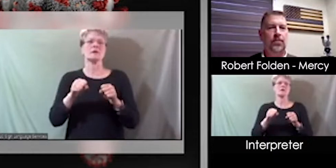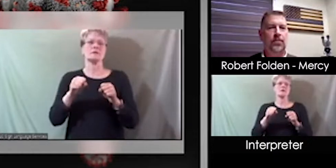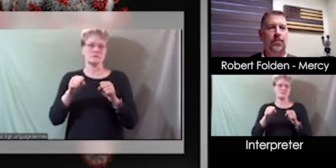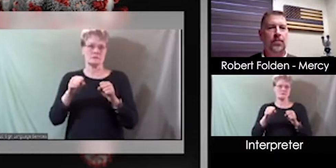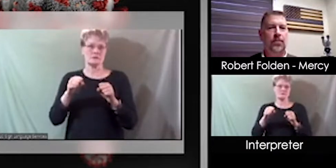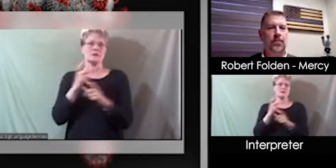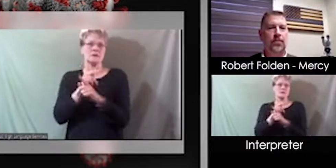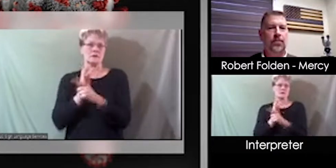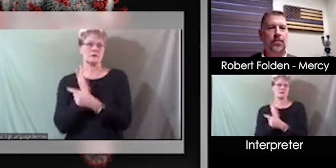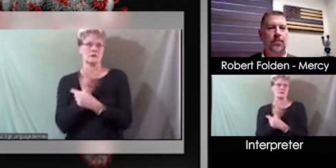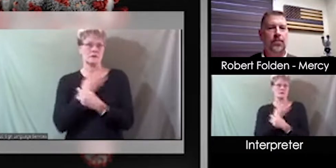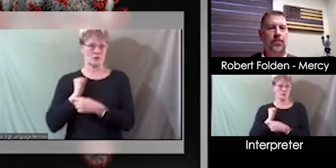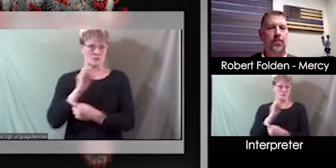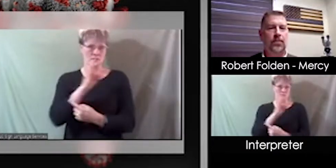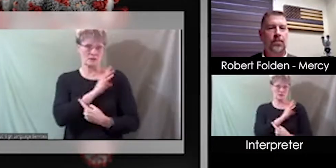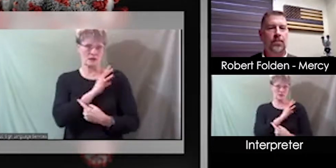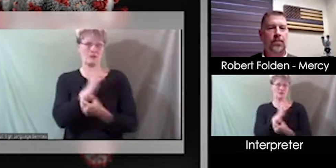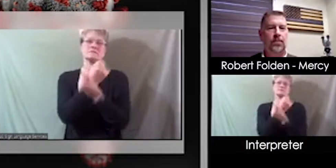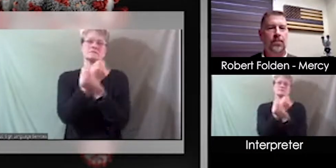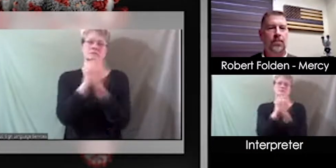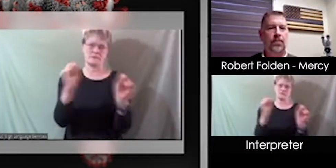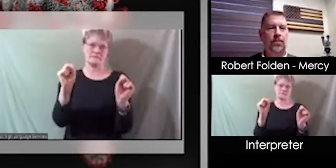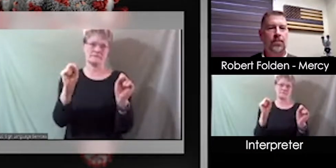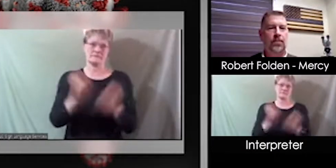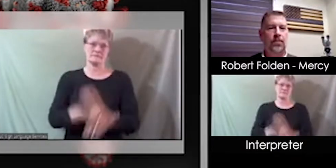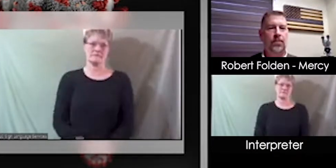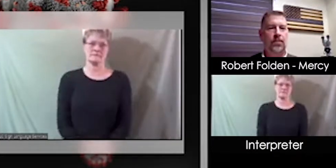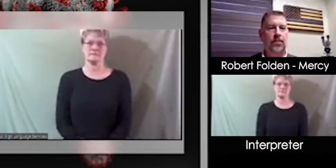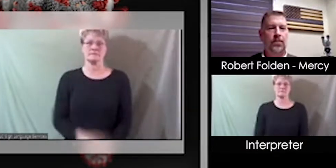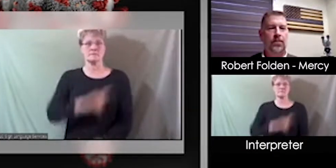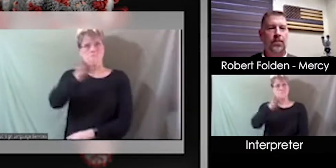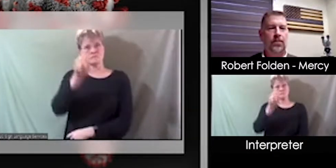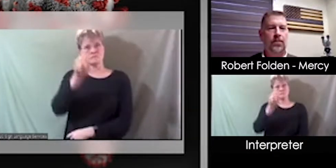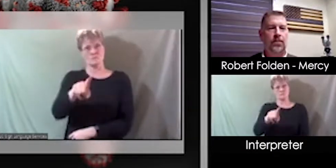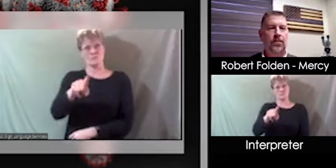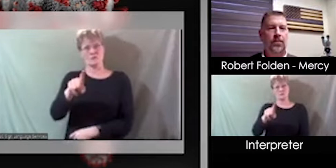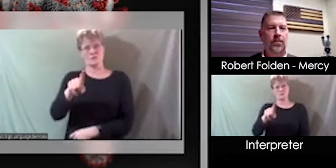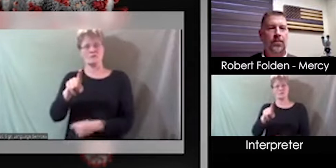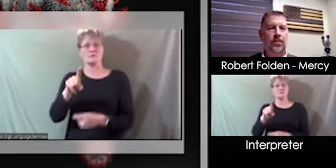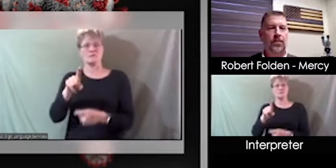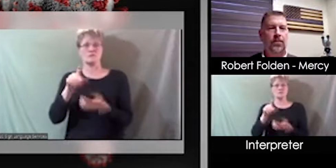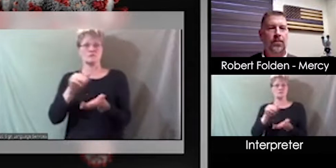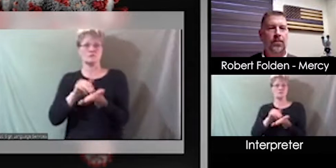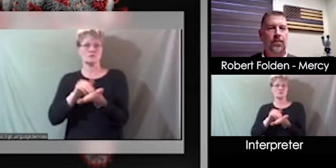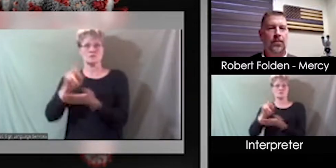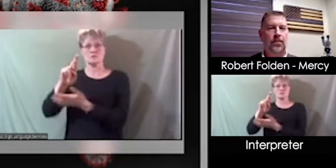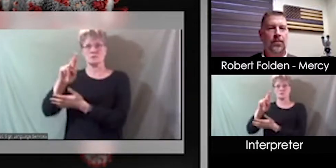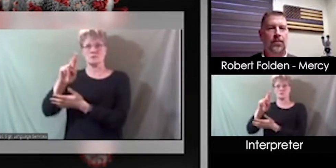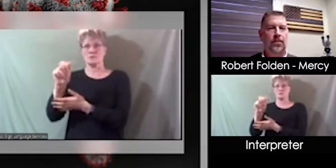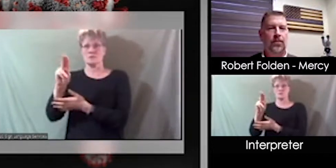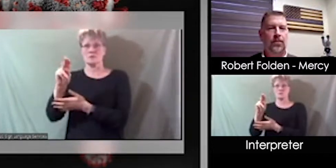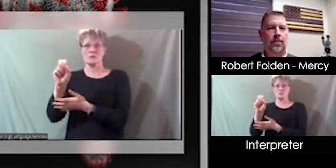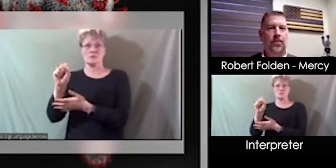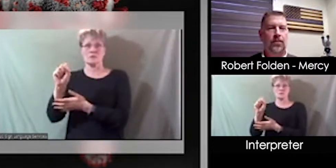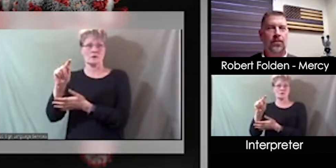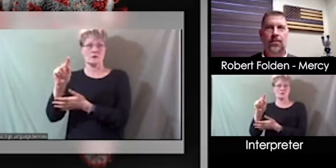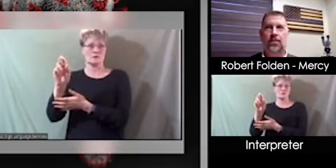Thank you, I have a question for Dr. Ramstrom. What's the status of the testing supplies?